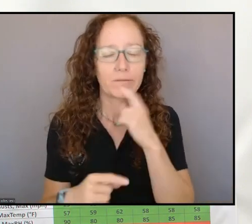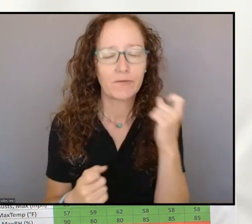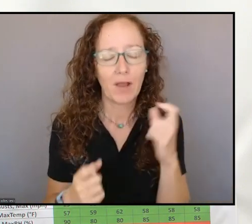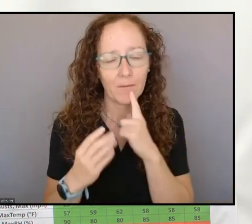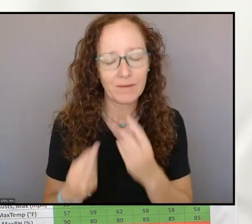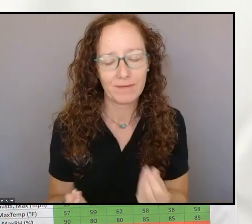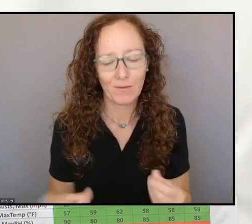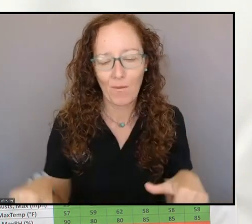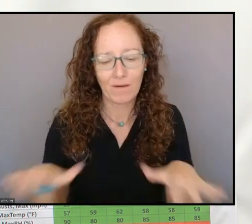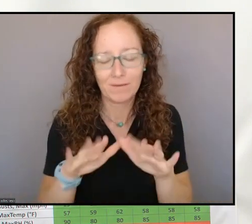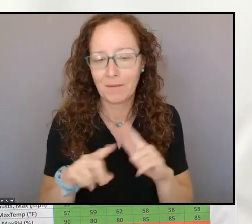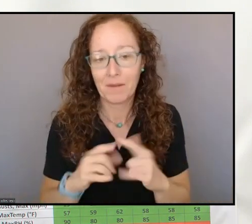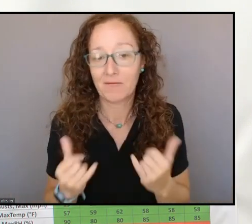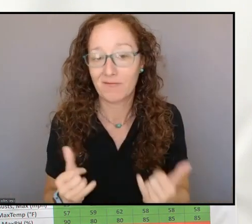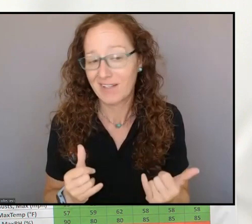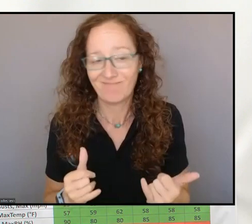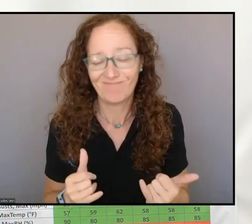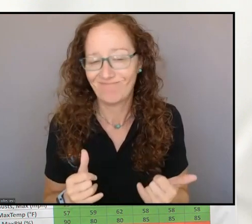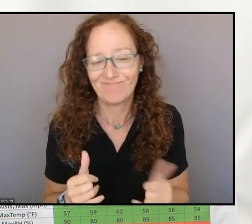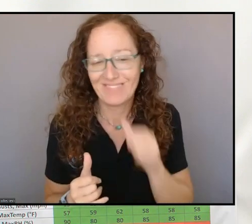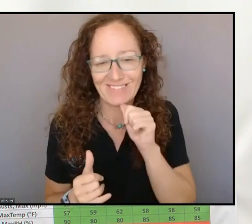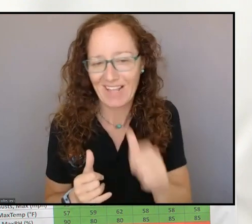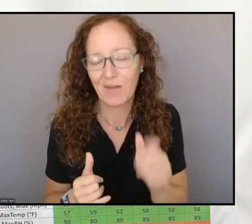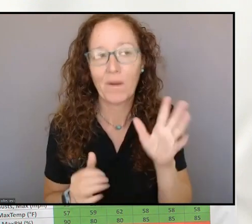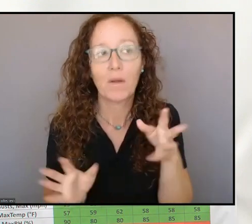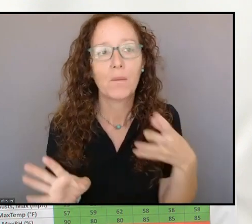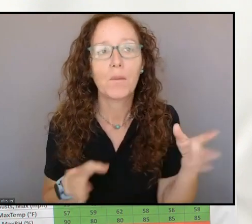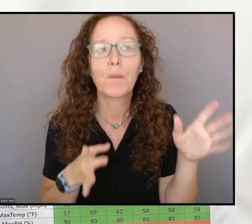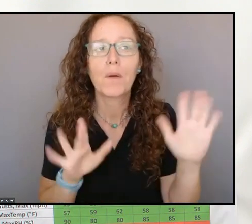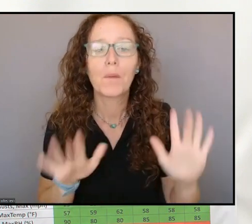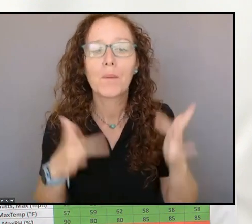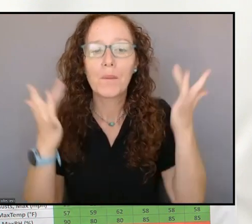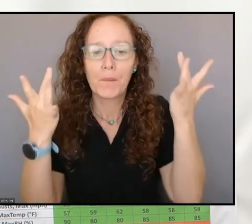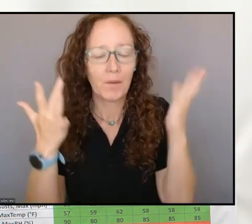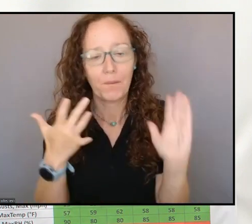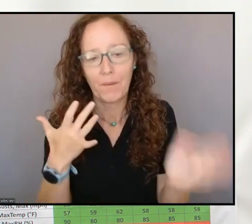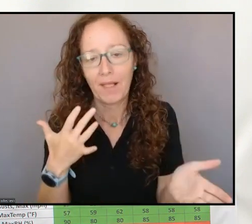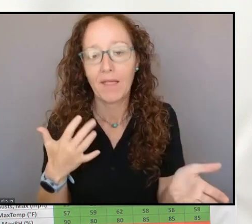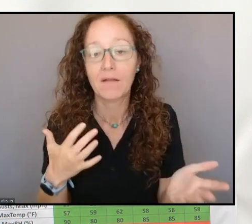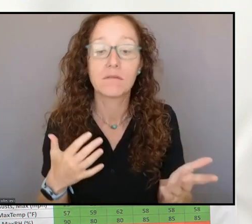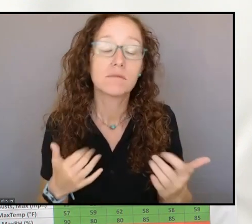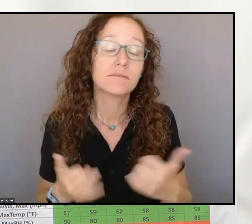see over the next few days. We're moving in the right direction in terms of a little bit drier than what we have